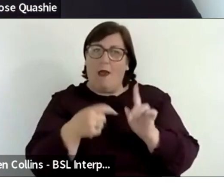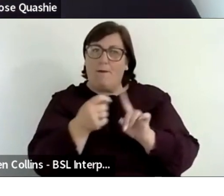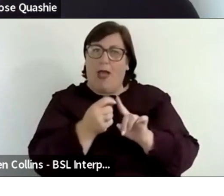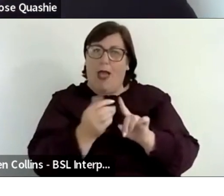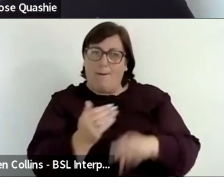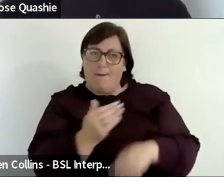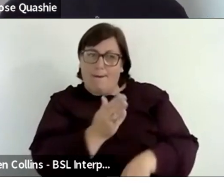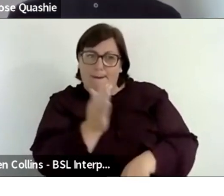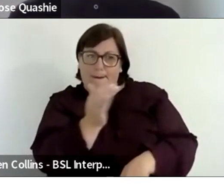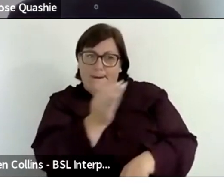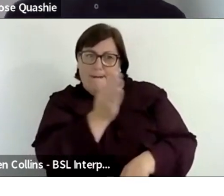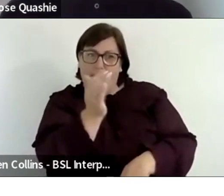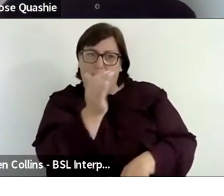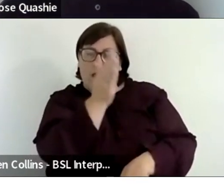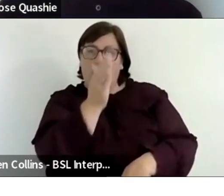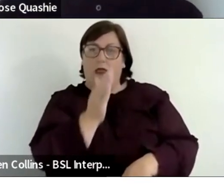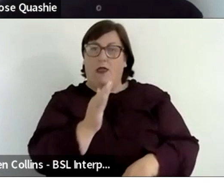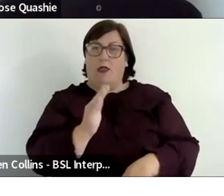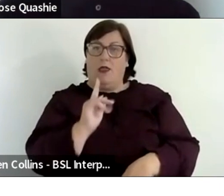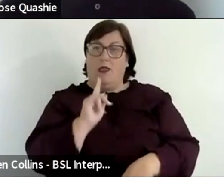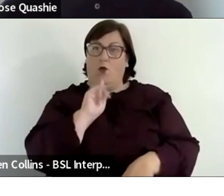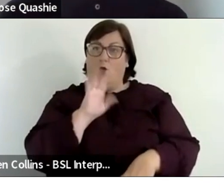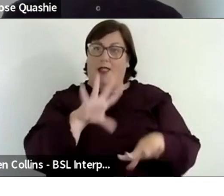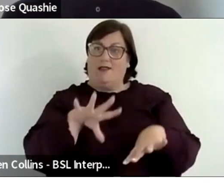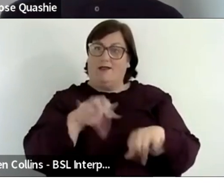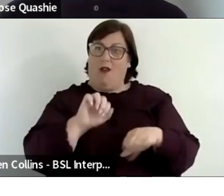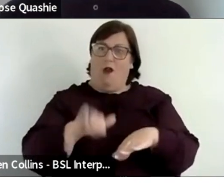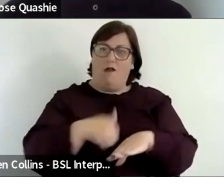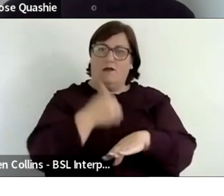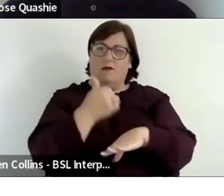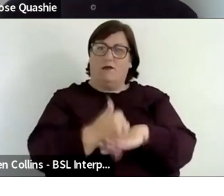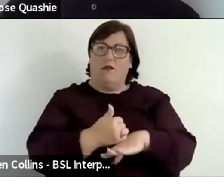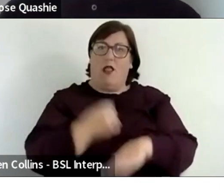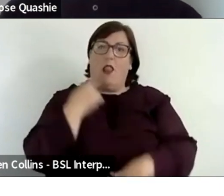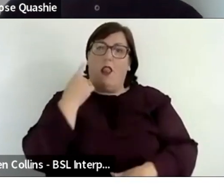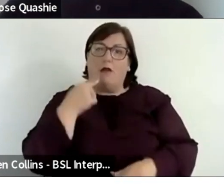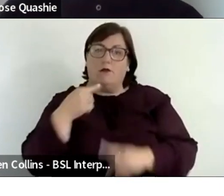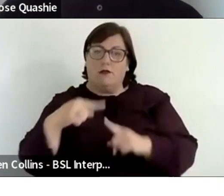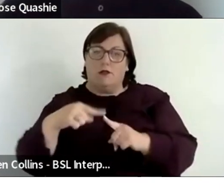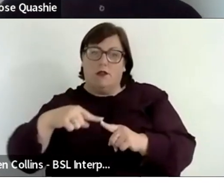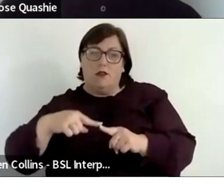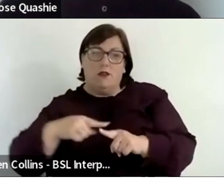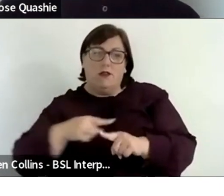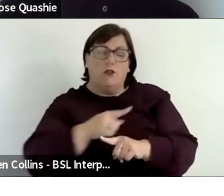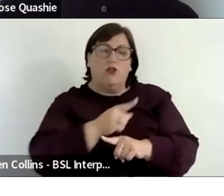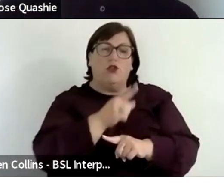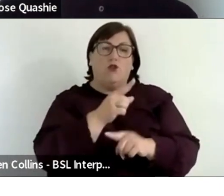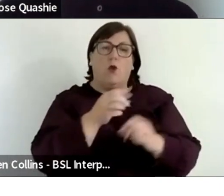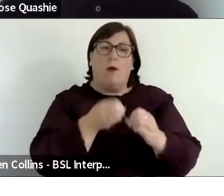We start in London and go through to Birmingham. That's phase I of the HS2 programme.